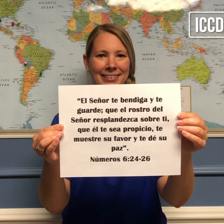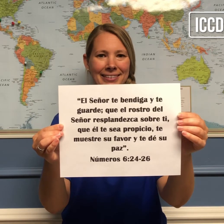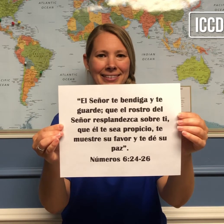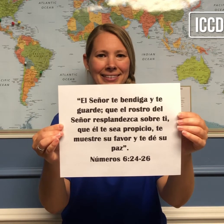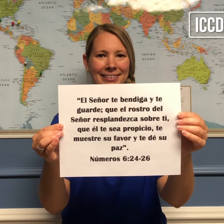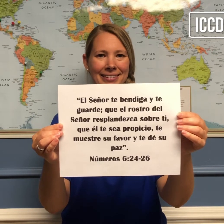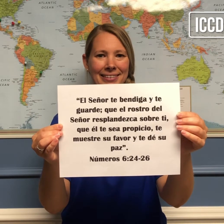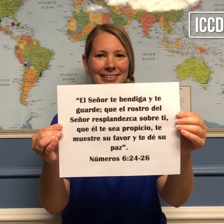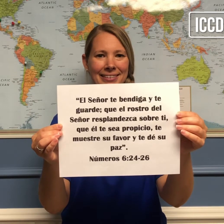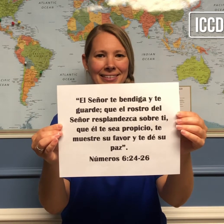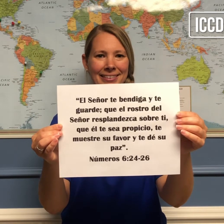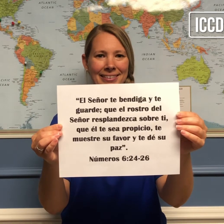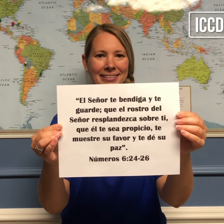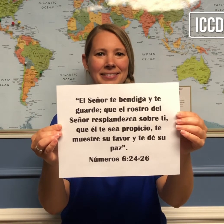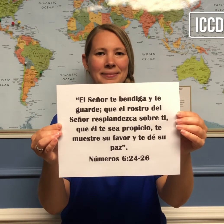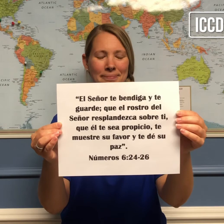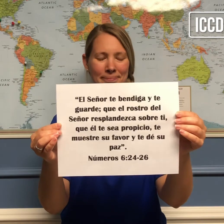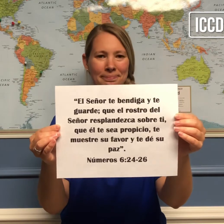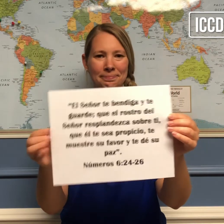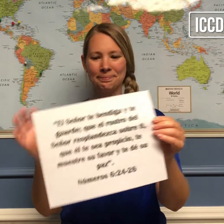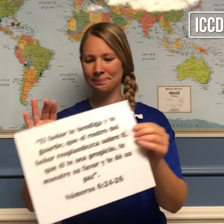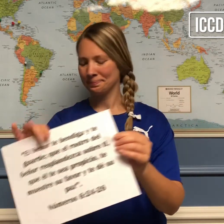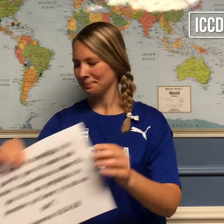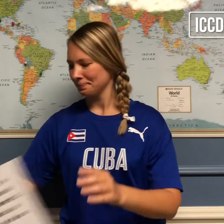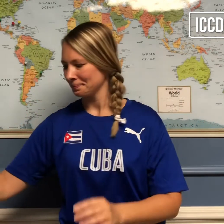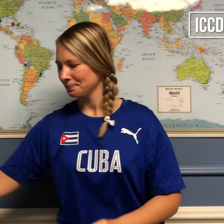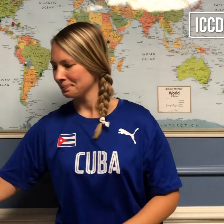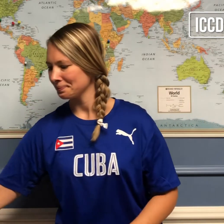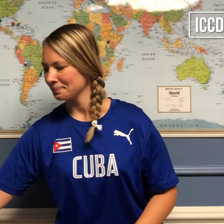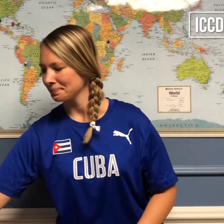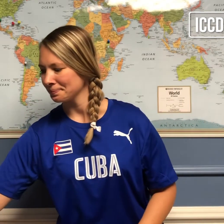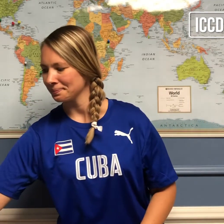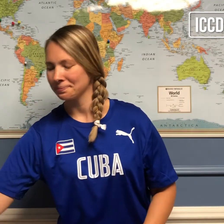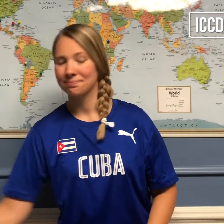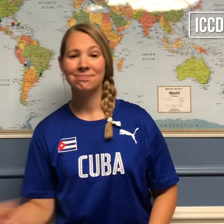Numbers 6:24-26